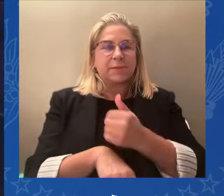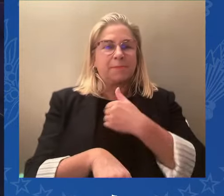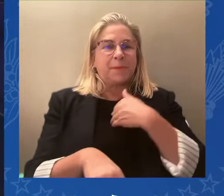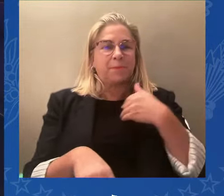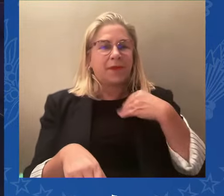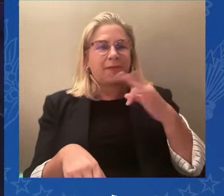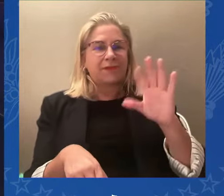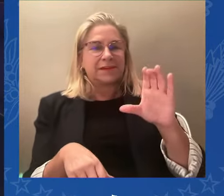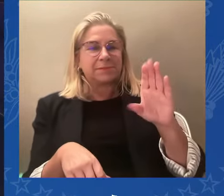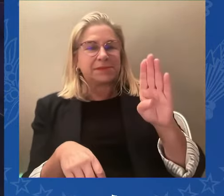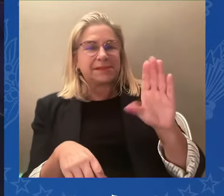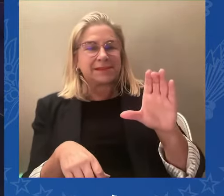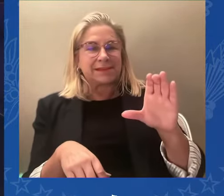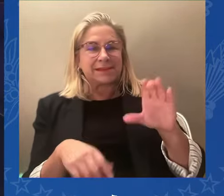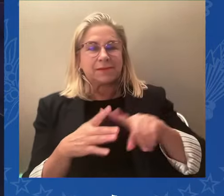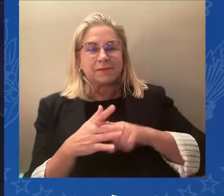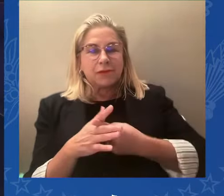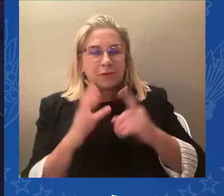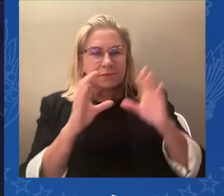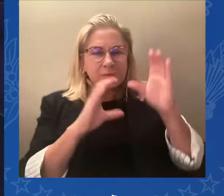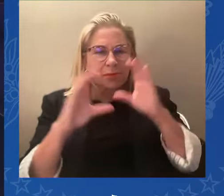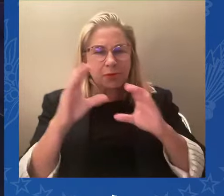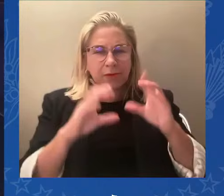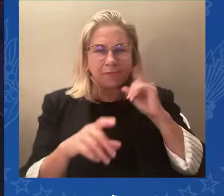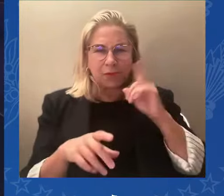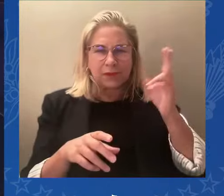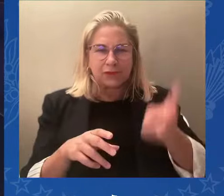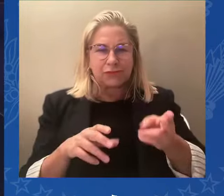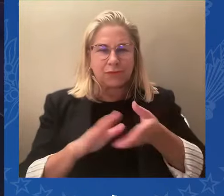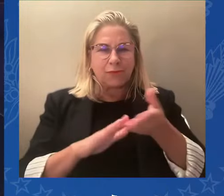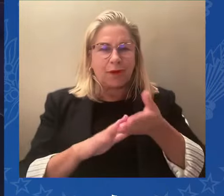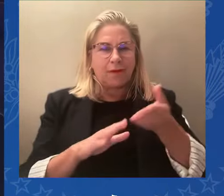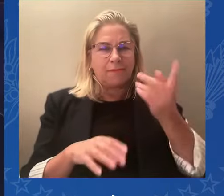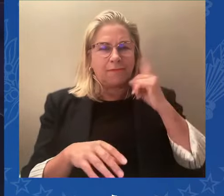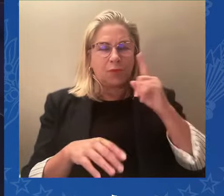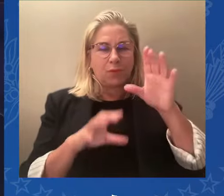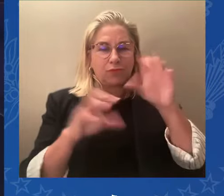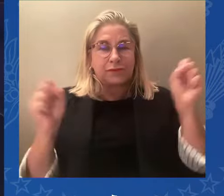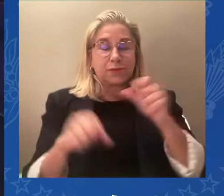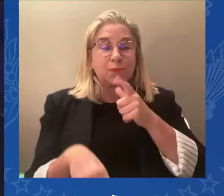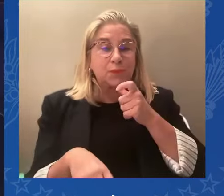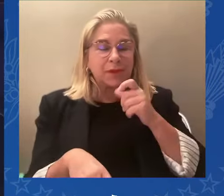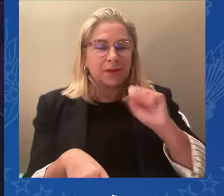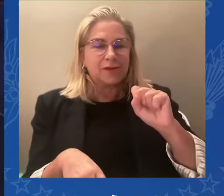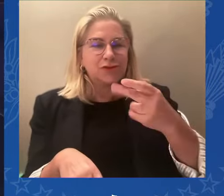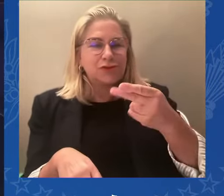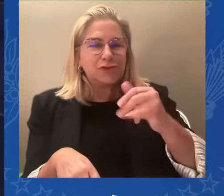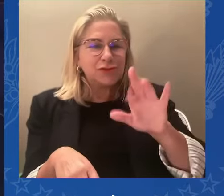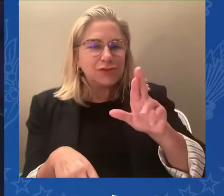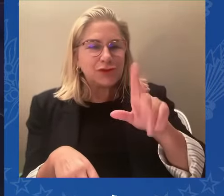I knew Shirley Chisholm. I served with her. She was righteous.